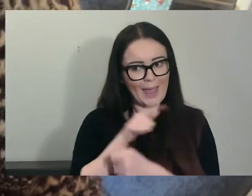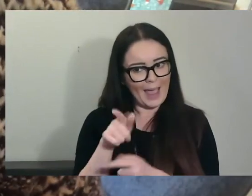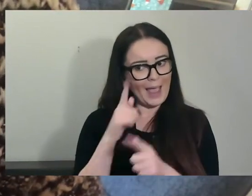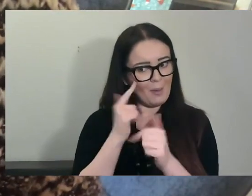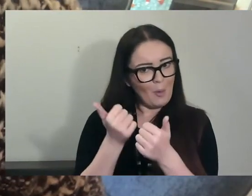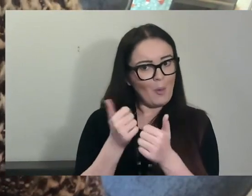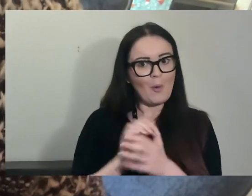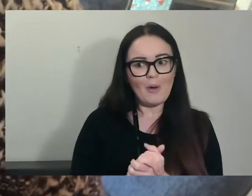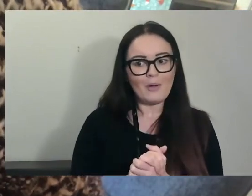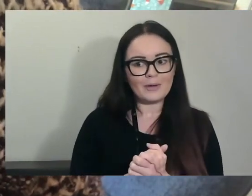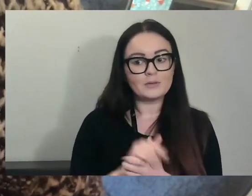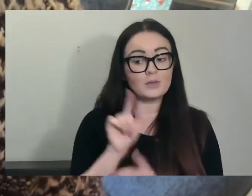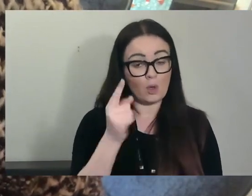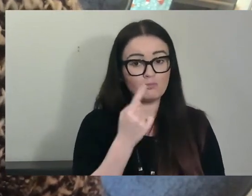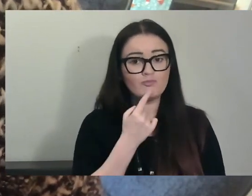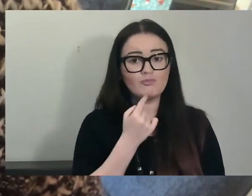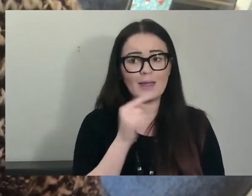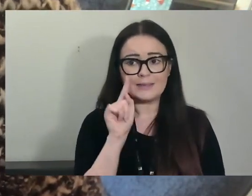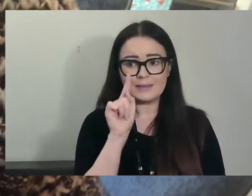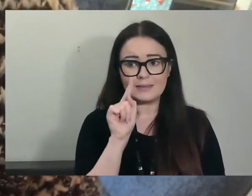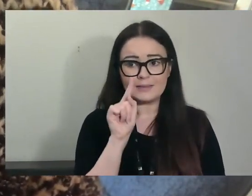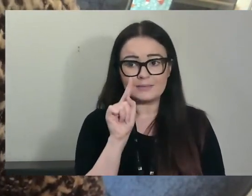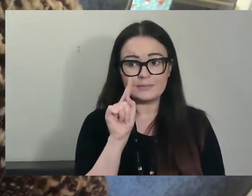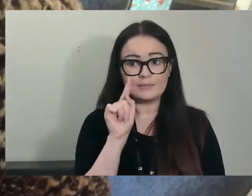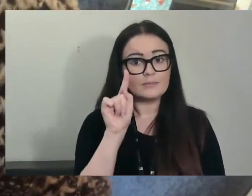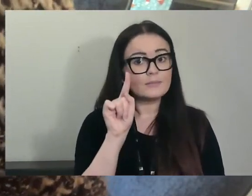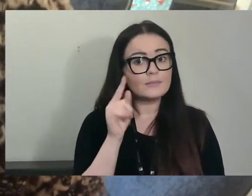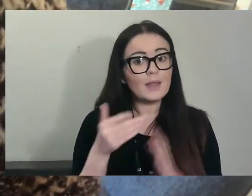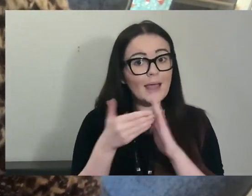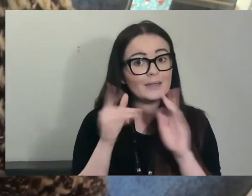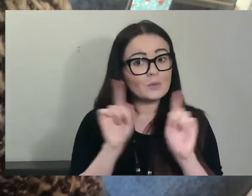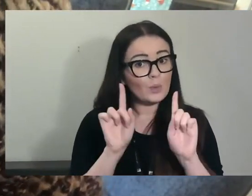And I've still got a bit of red on my finger so I think this time I'm going to give my